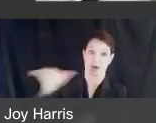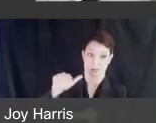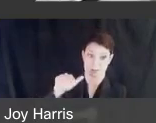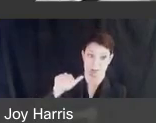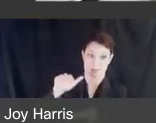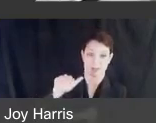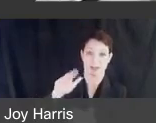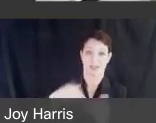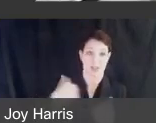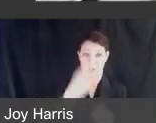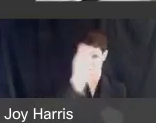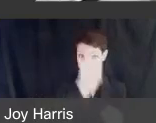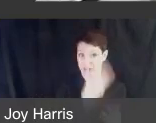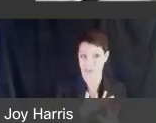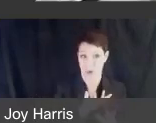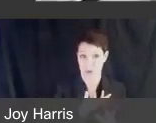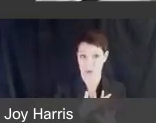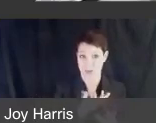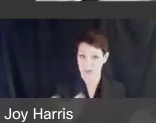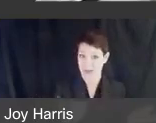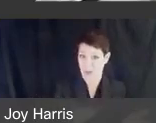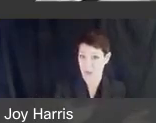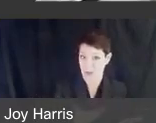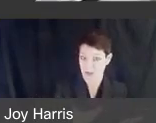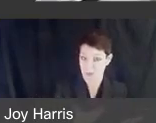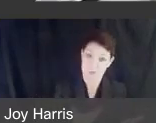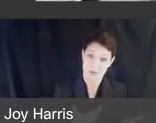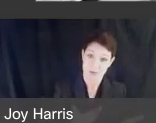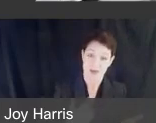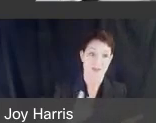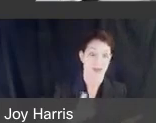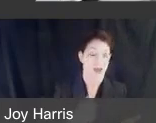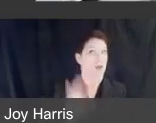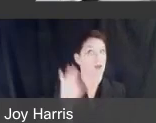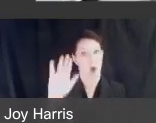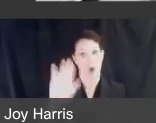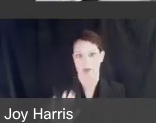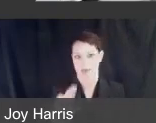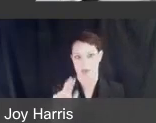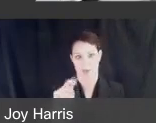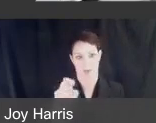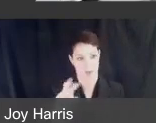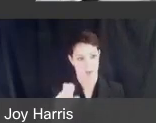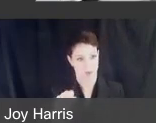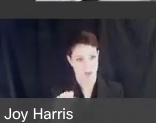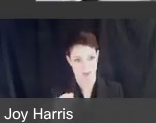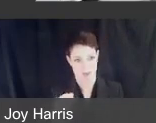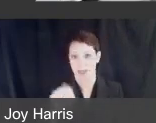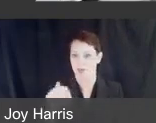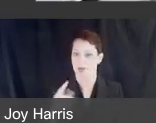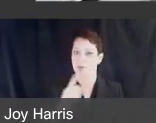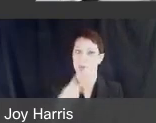of here on the ground, that would be such welcome news, and as I said earlier, we are ready, so ready,